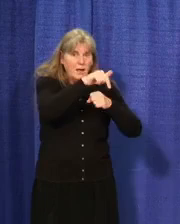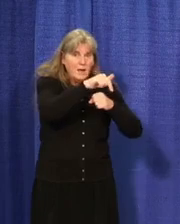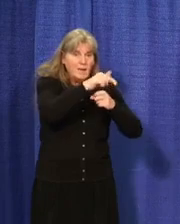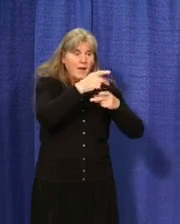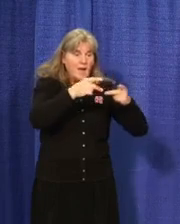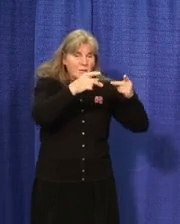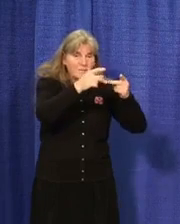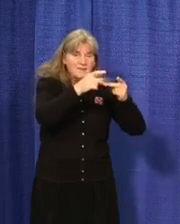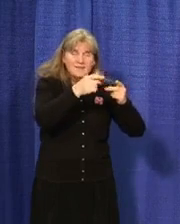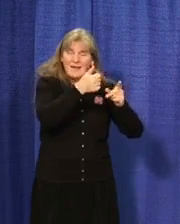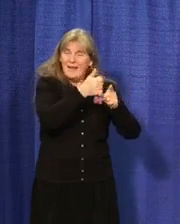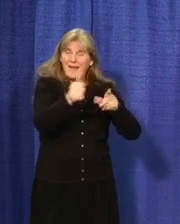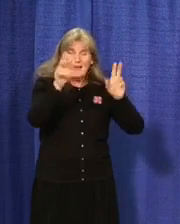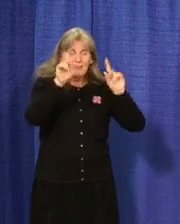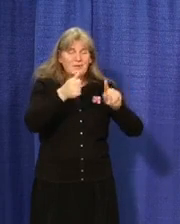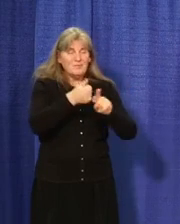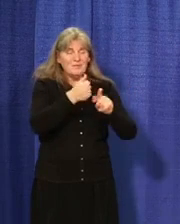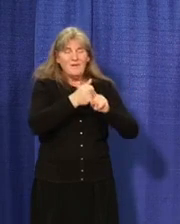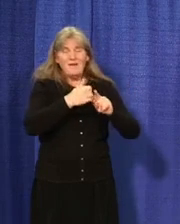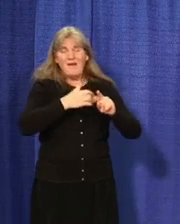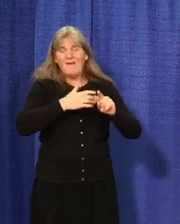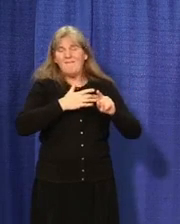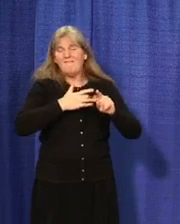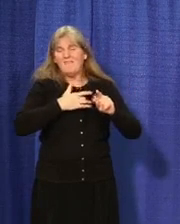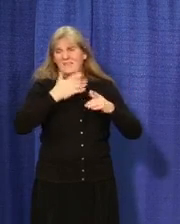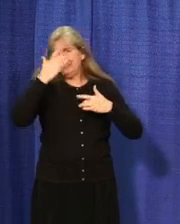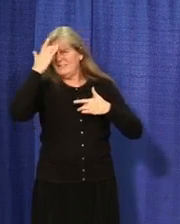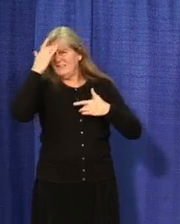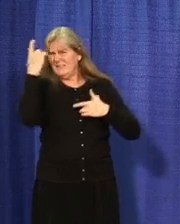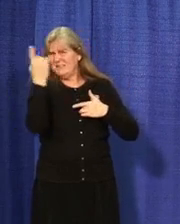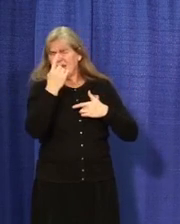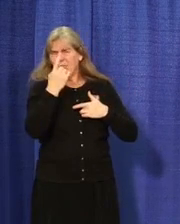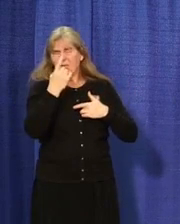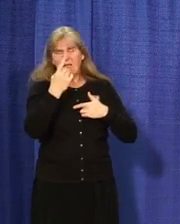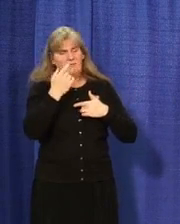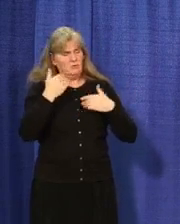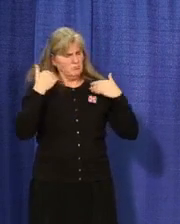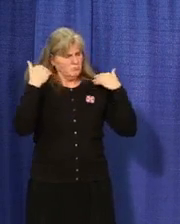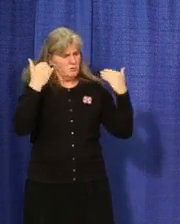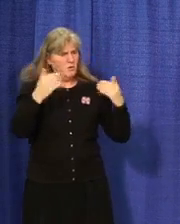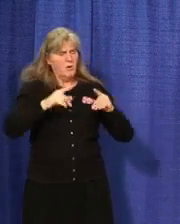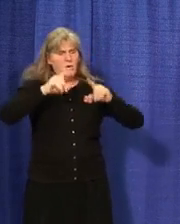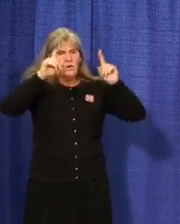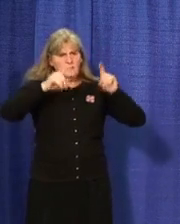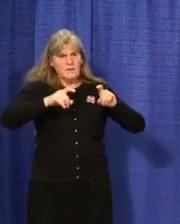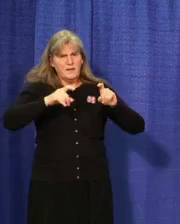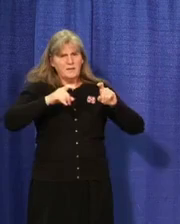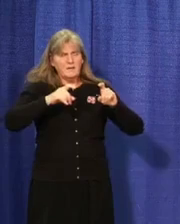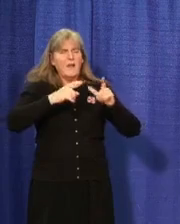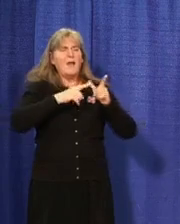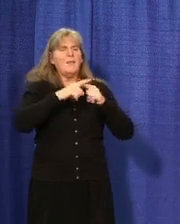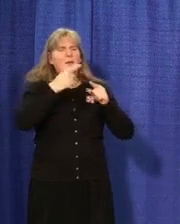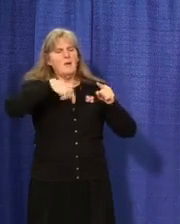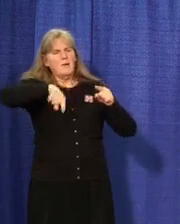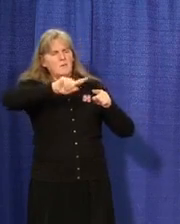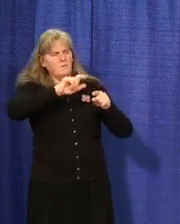symptoms-- if they come forward for testing, it gives us another mechanism to ensure that there